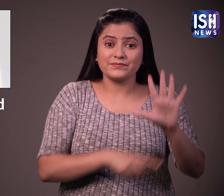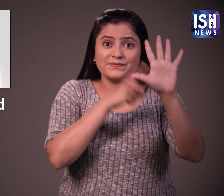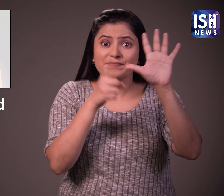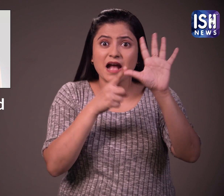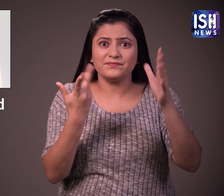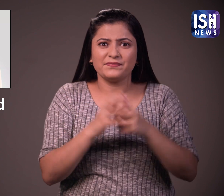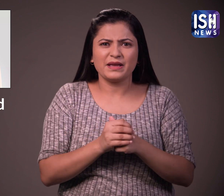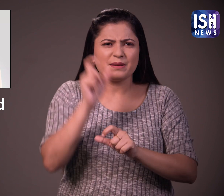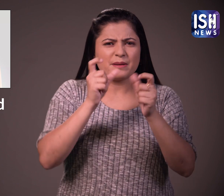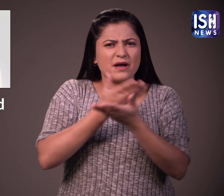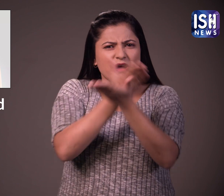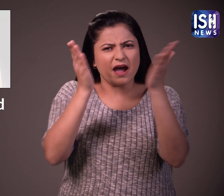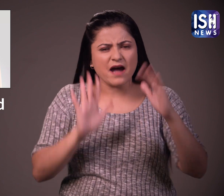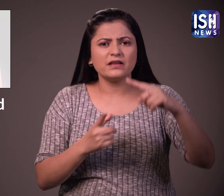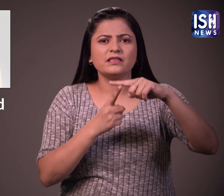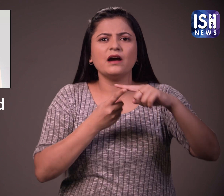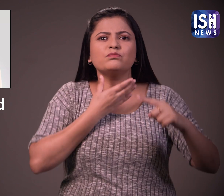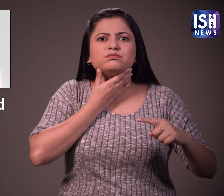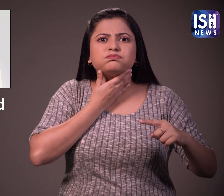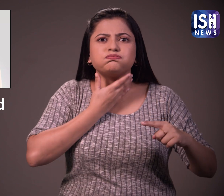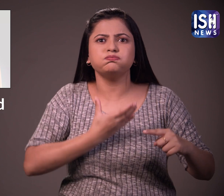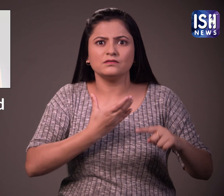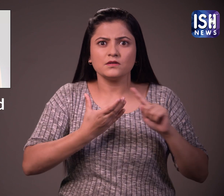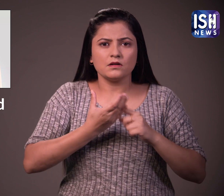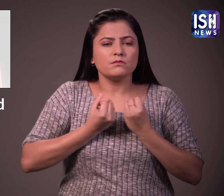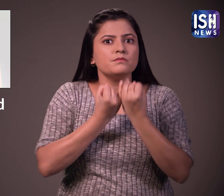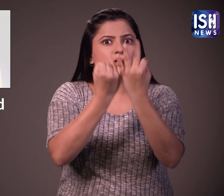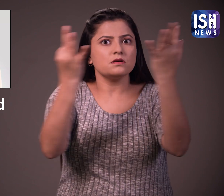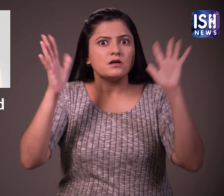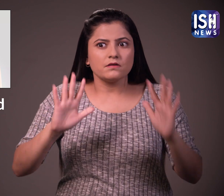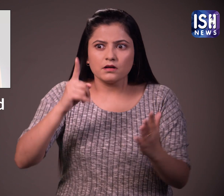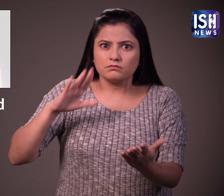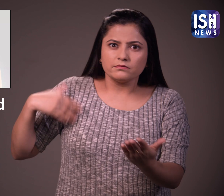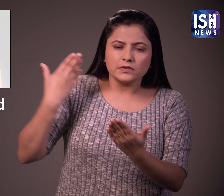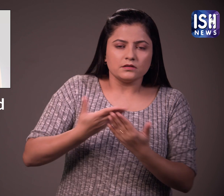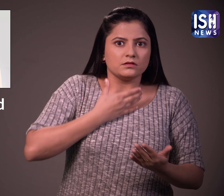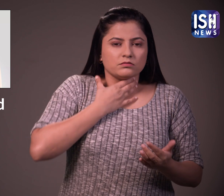5. A lot of people suffer from a thyroid condition.